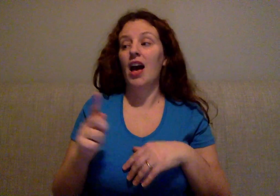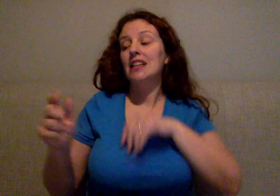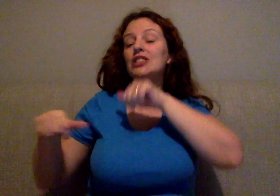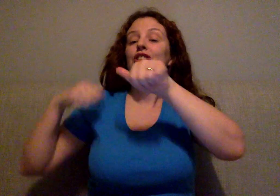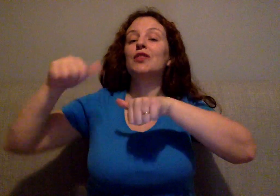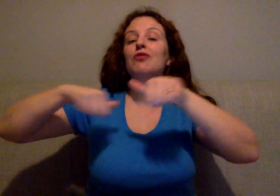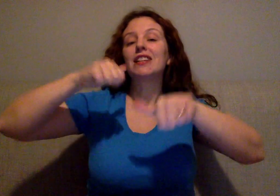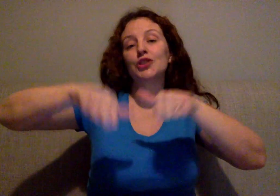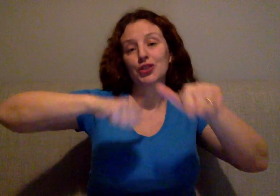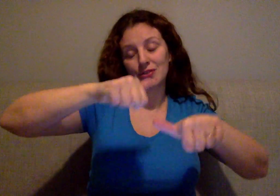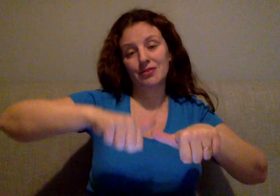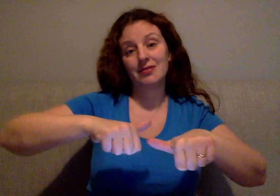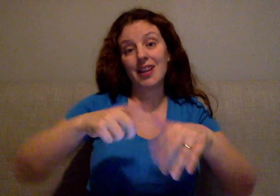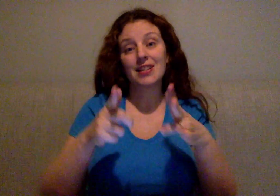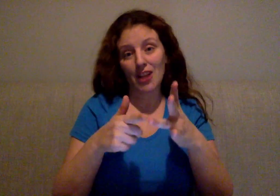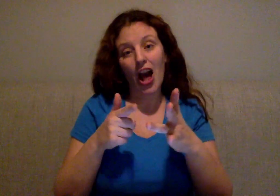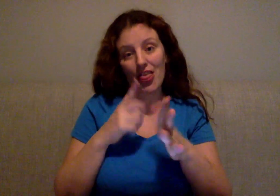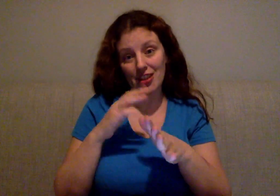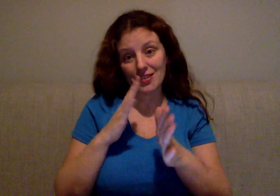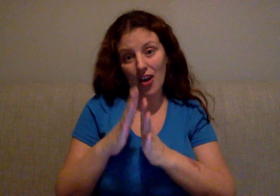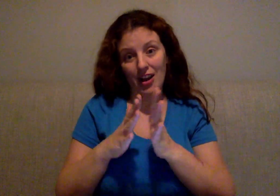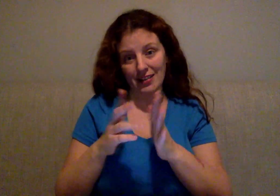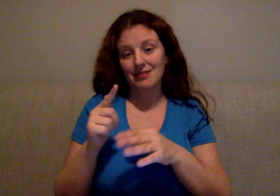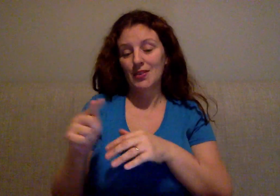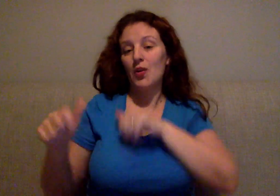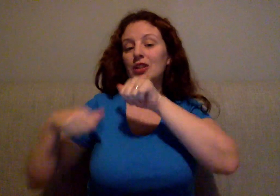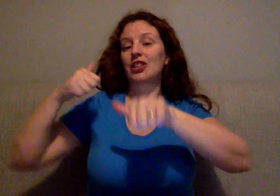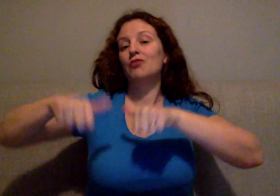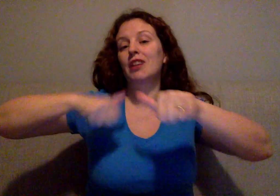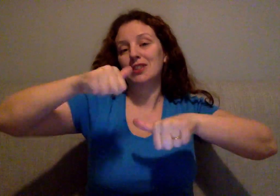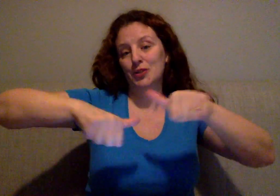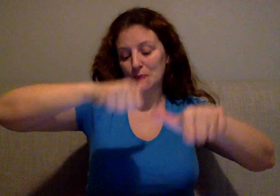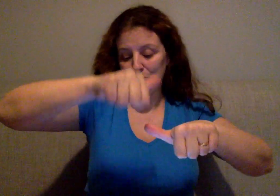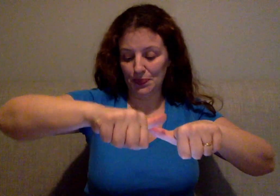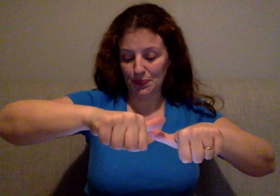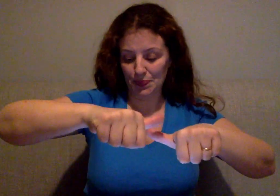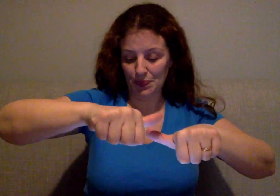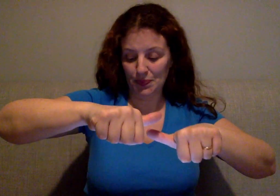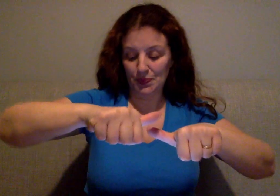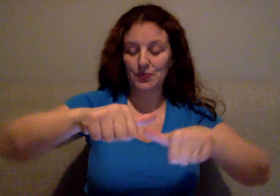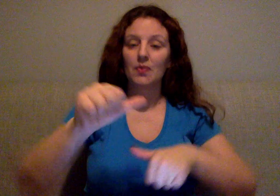GENERATION, that's another sign for generation.